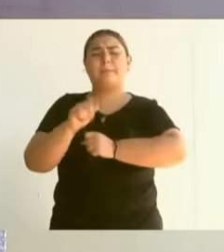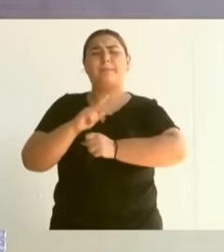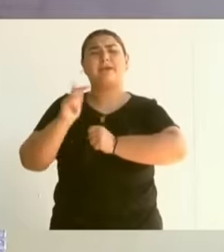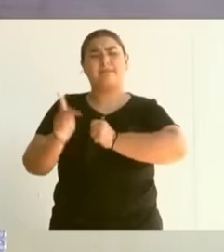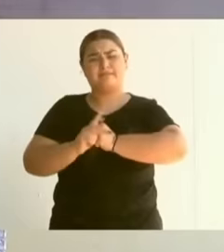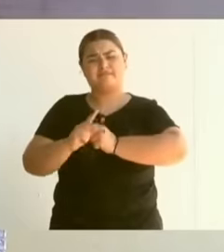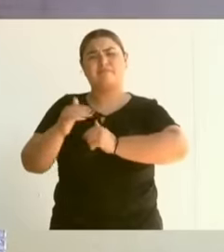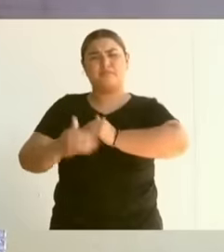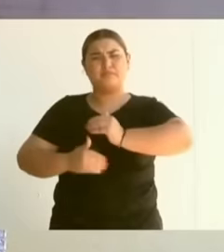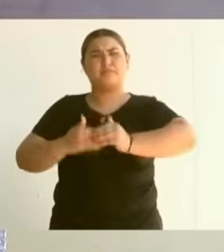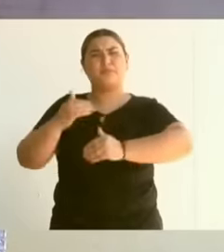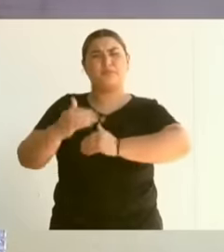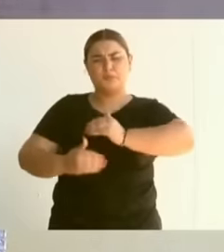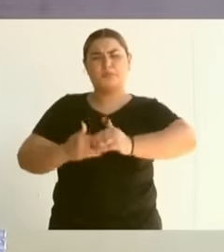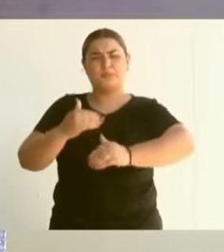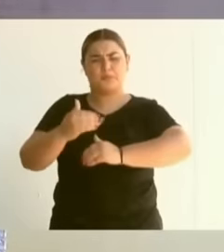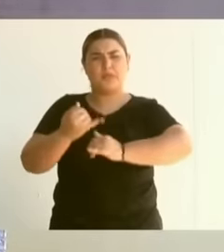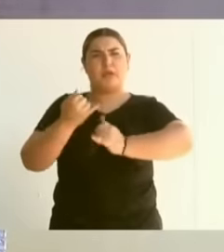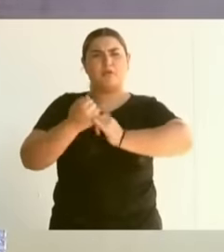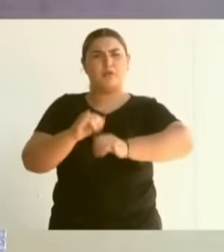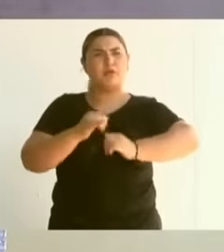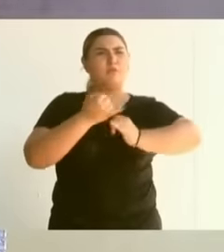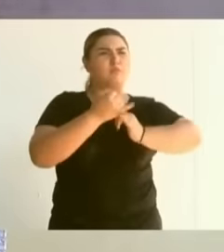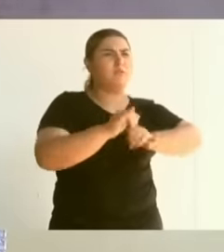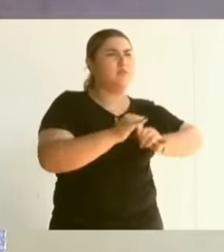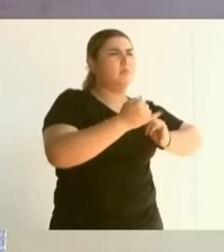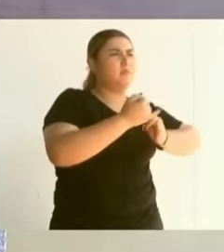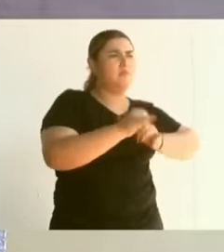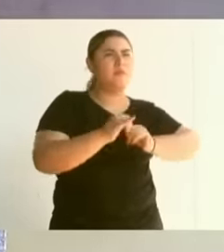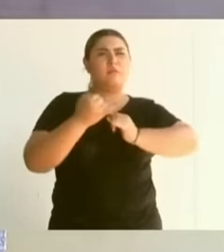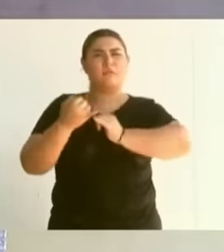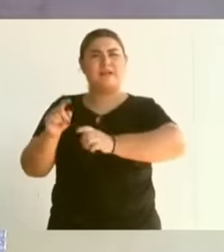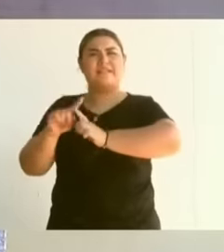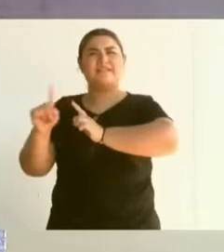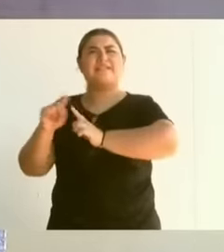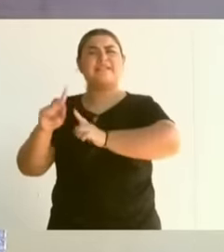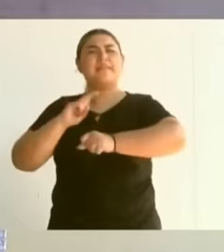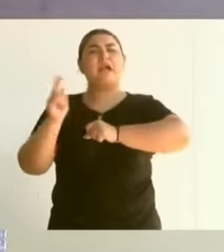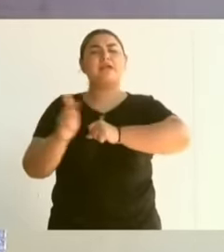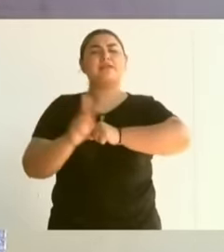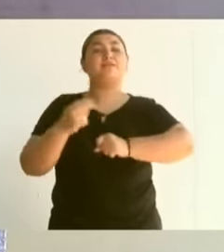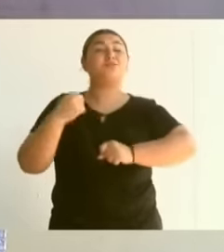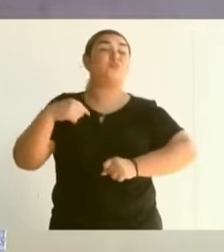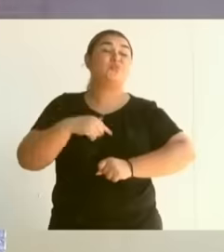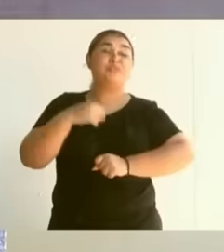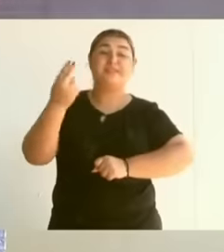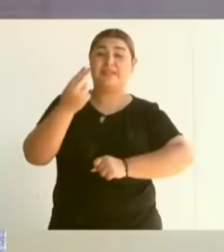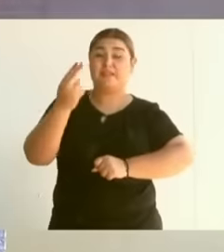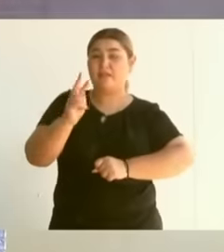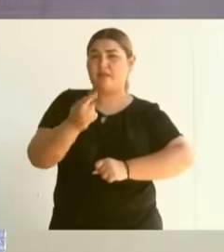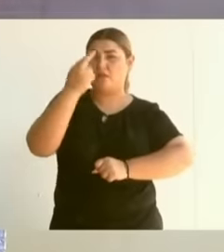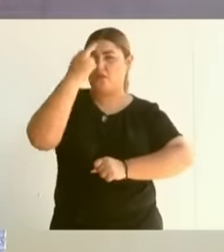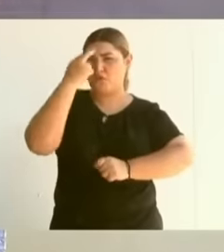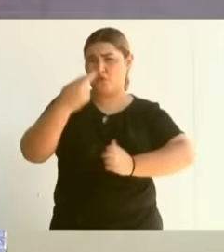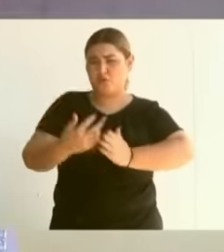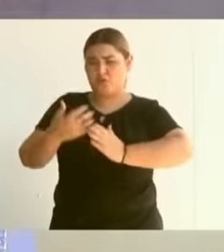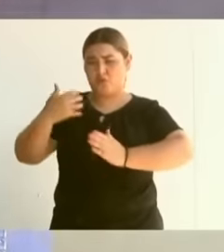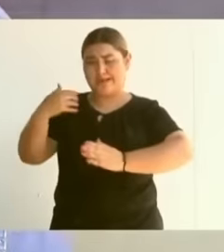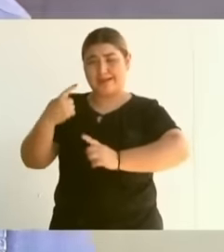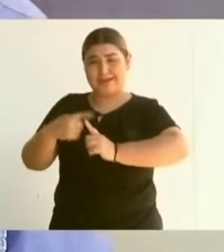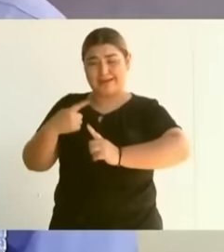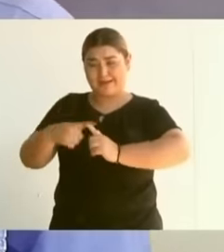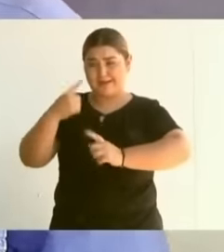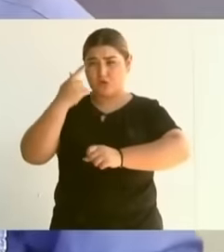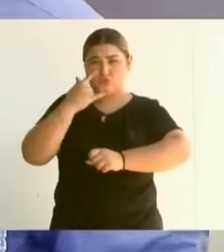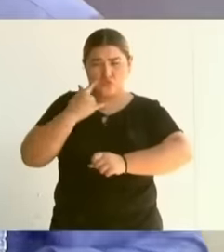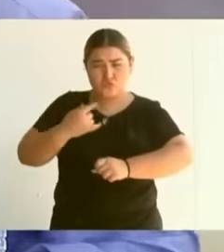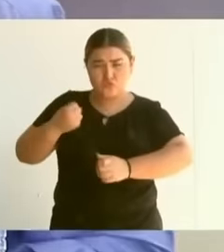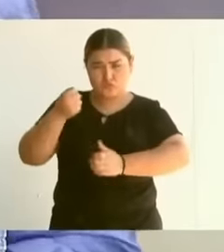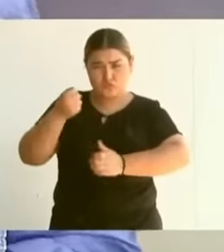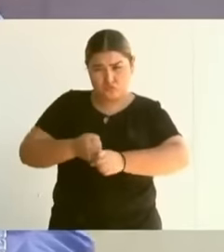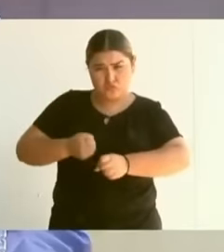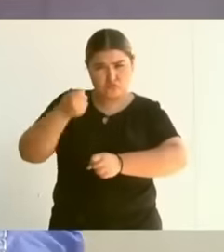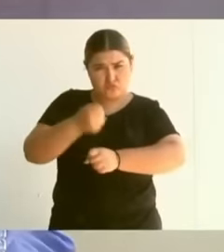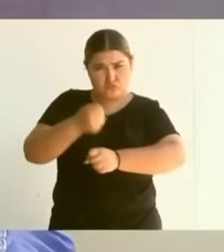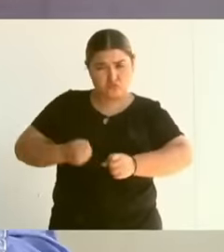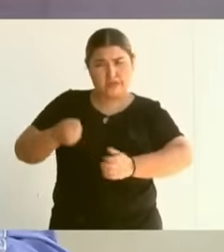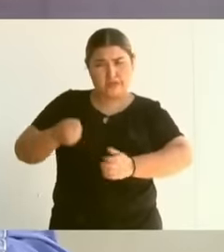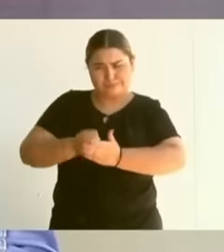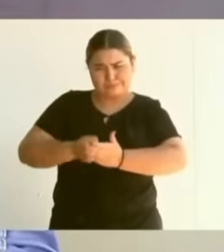independence, we must remember that those who first fought for independence and most